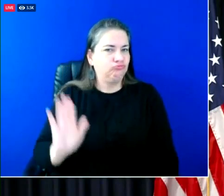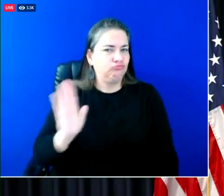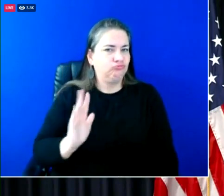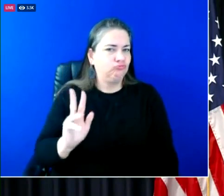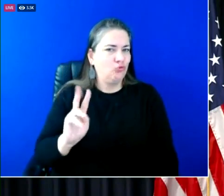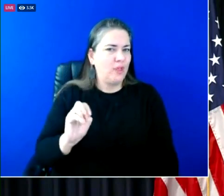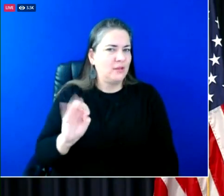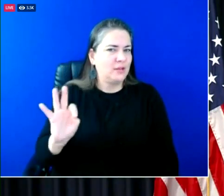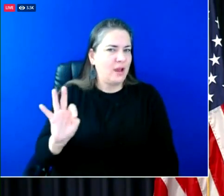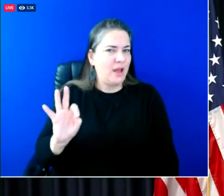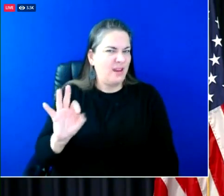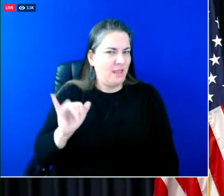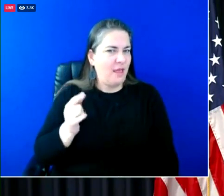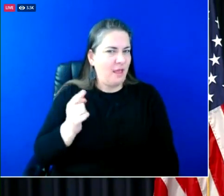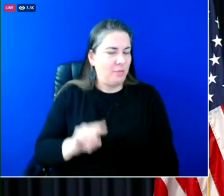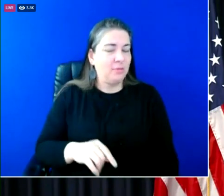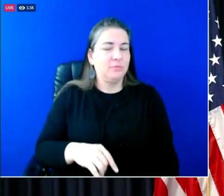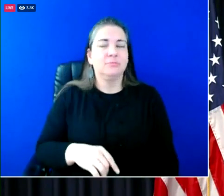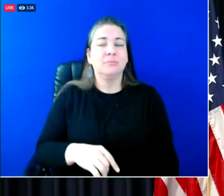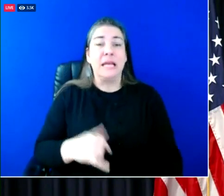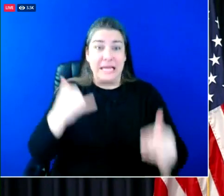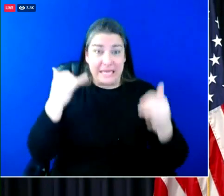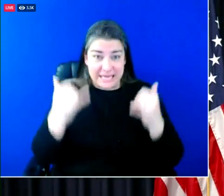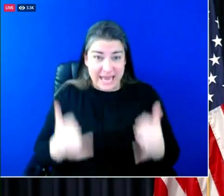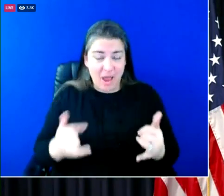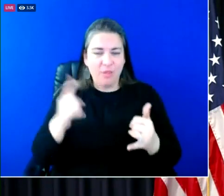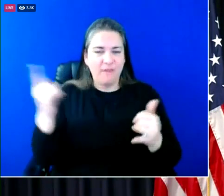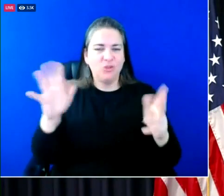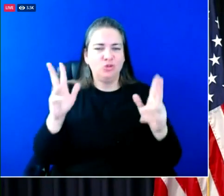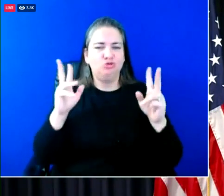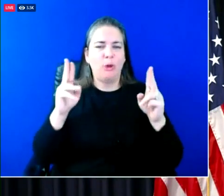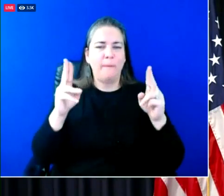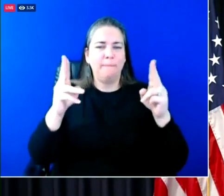trimmed today on DWhite been put in place and also being on alert.